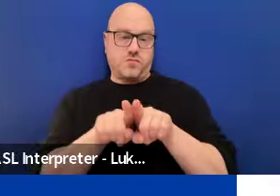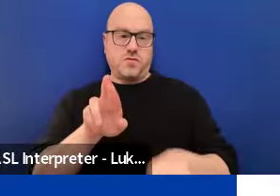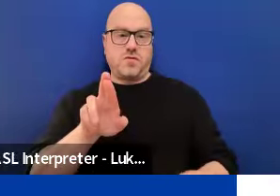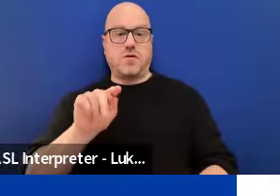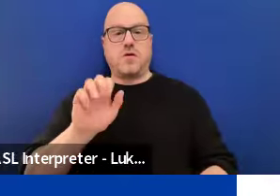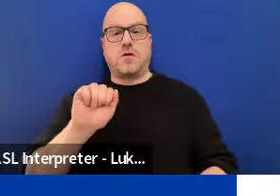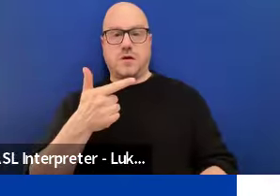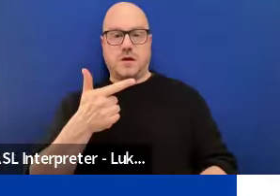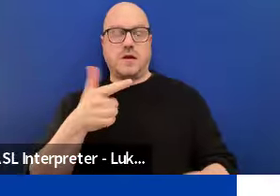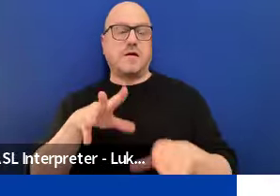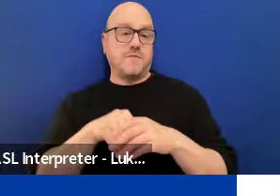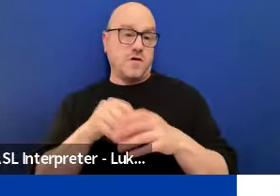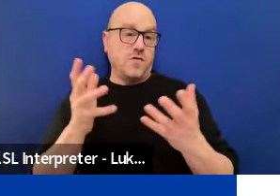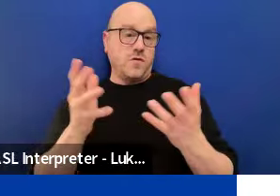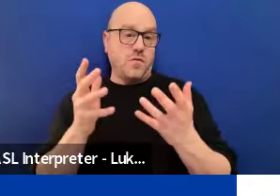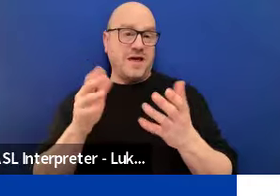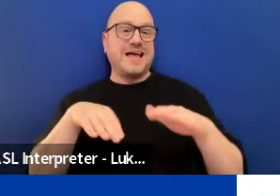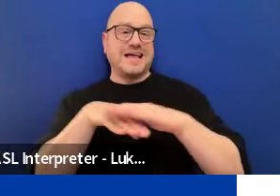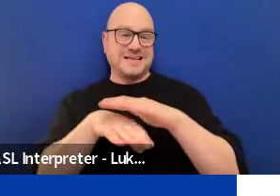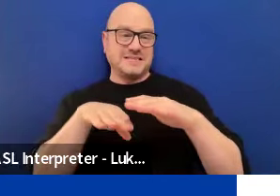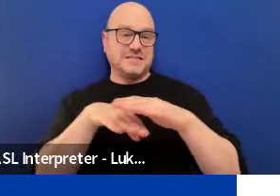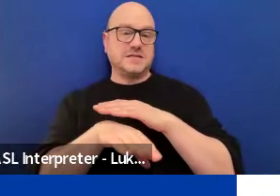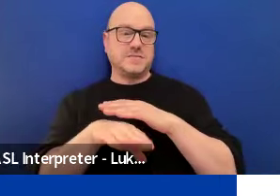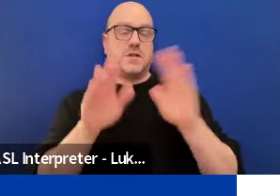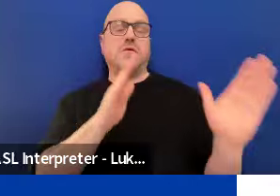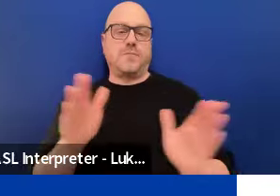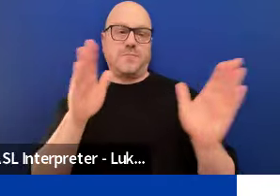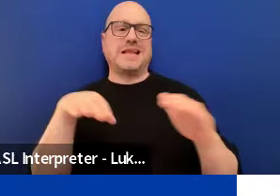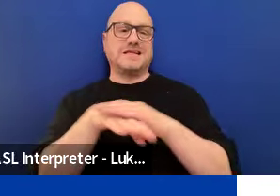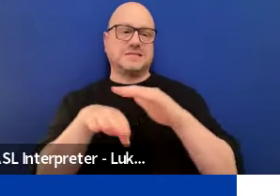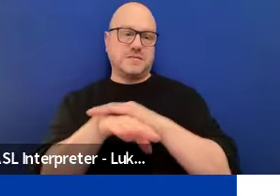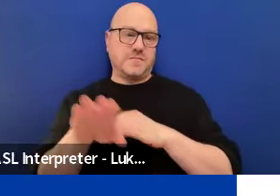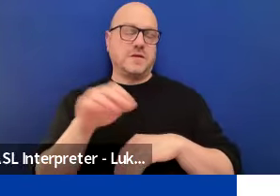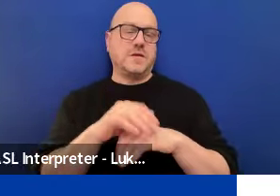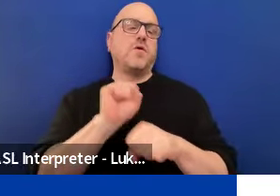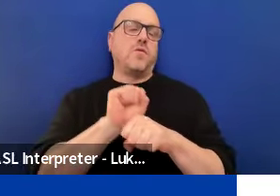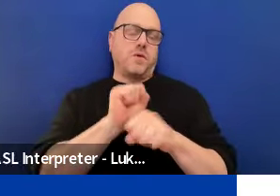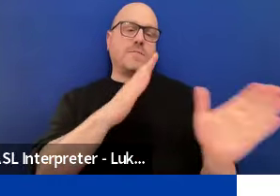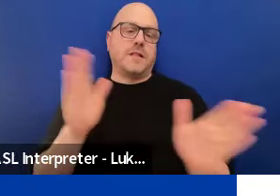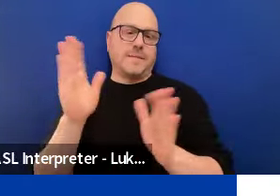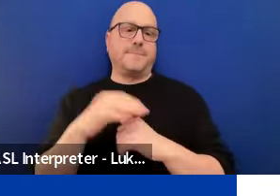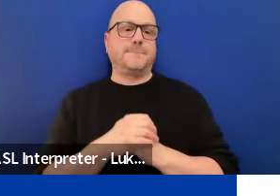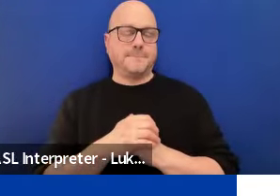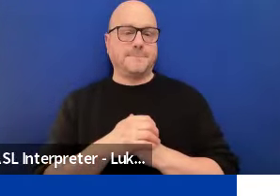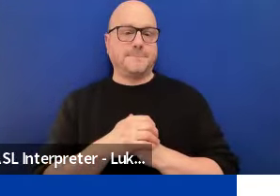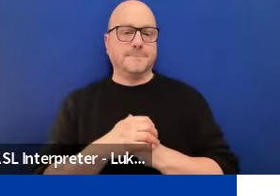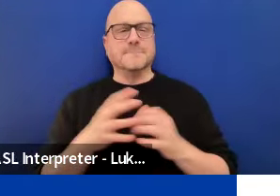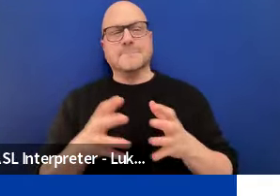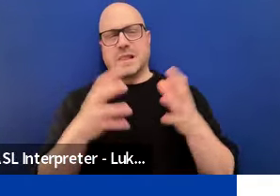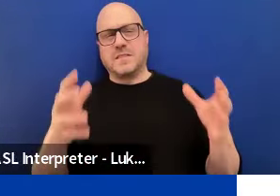SO, THOSE ARE THE FOUR BIG INITIATIVES WE'LL TACKLE ALONG WITH RTAG AS PART OF THE ACCESSIBLE WORKPLAN --